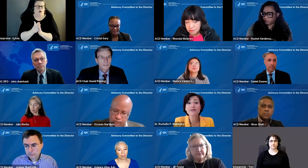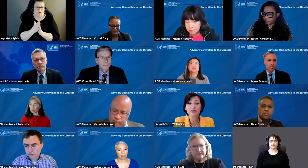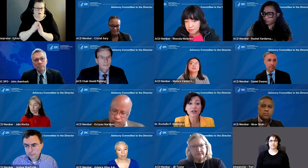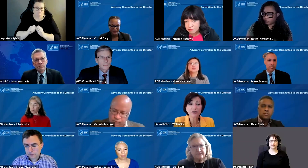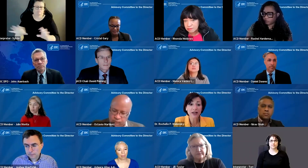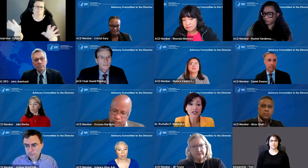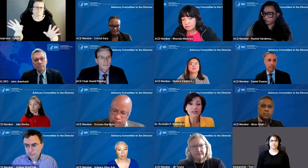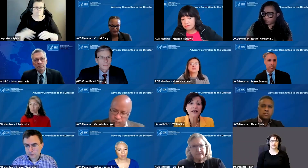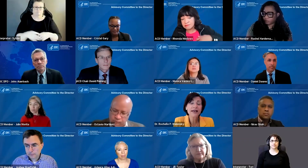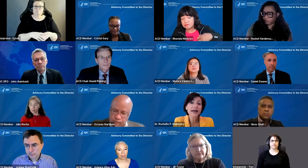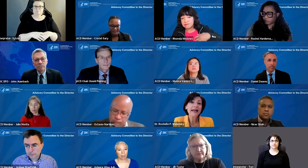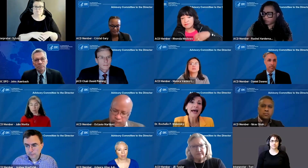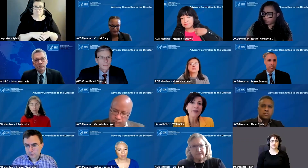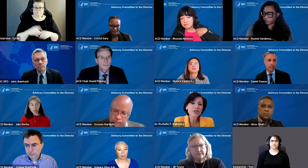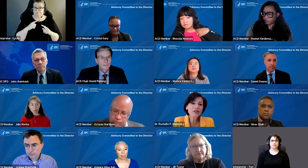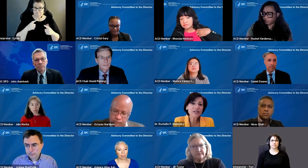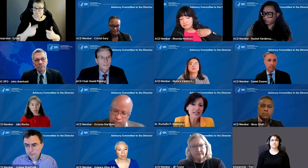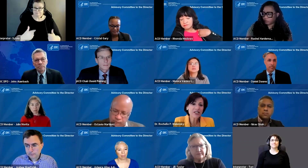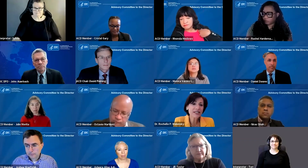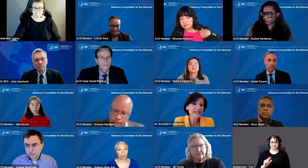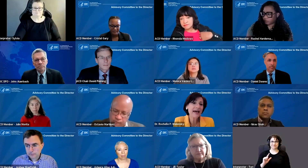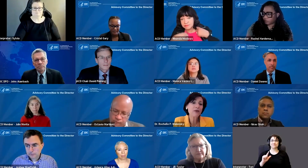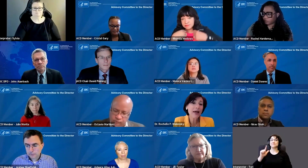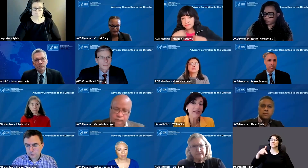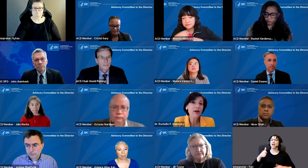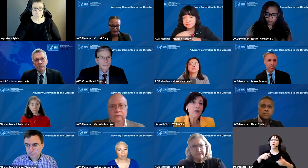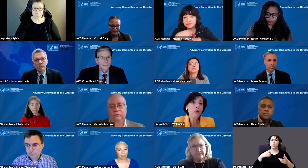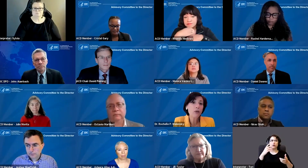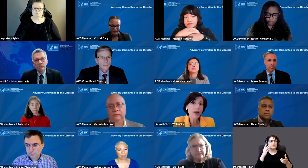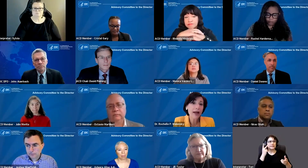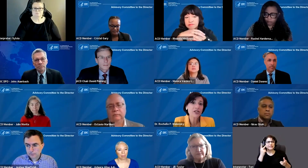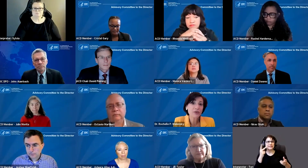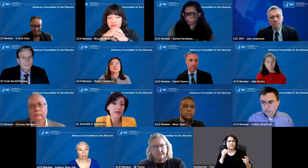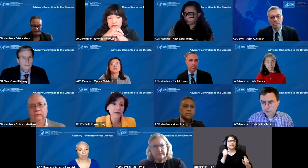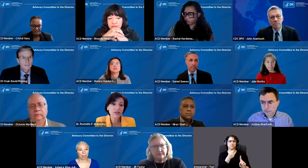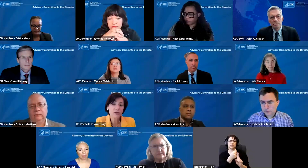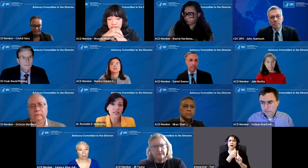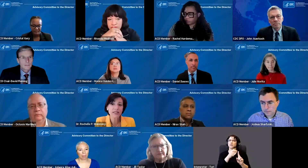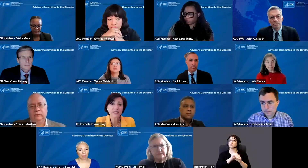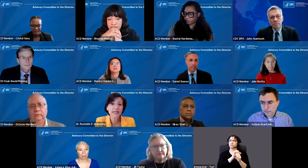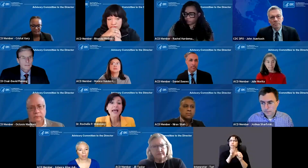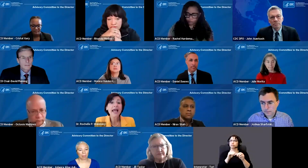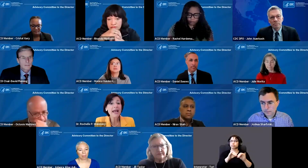of different interventions, and help jurisdictions decide whether and to direct their resources.